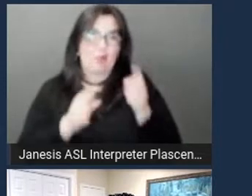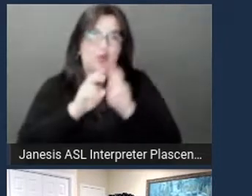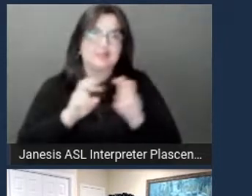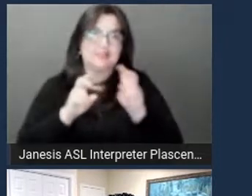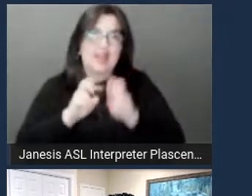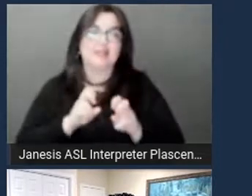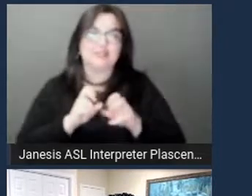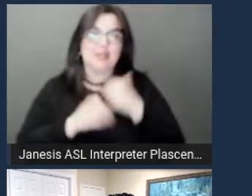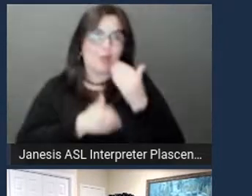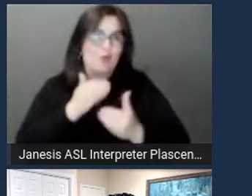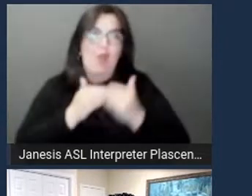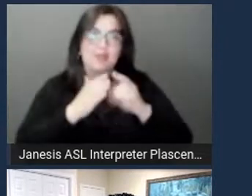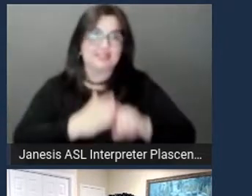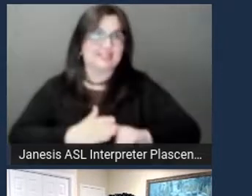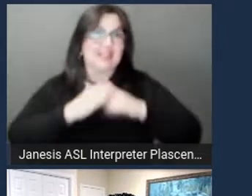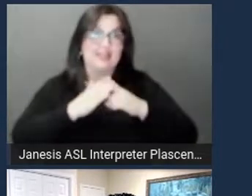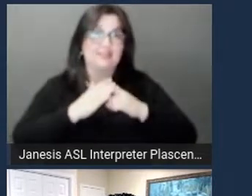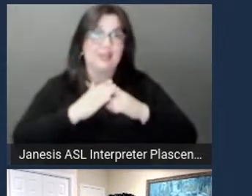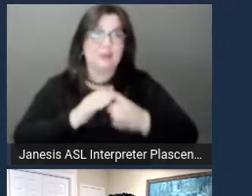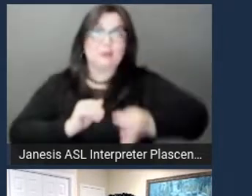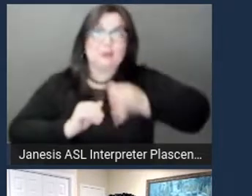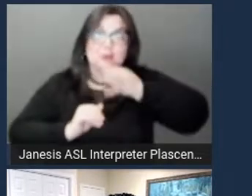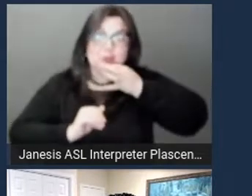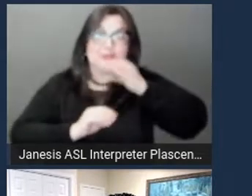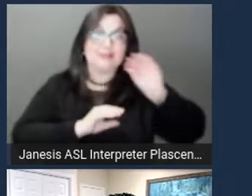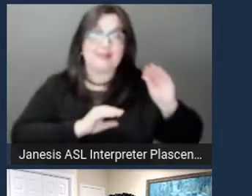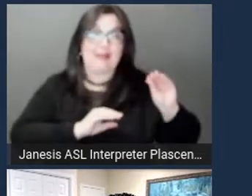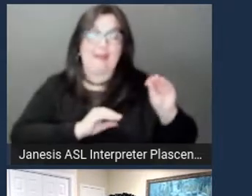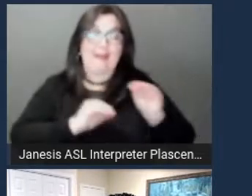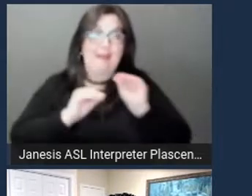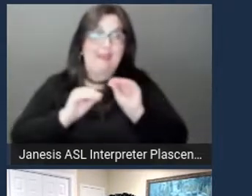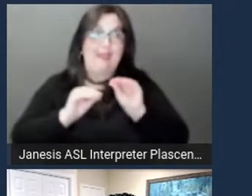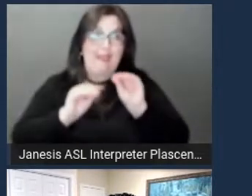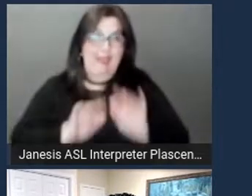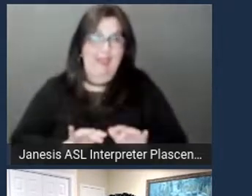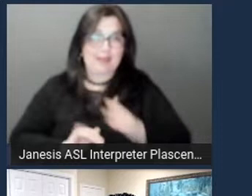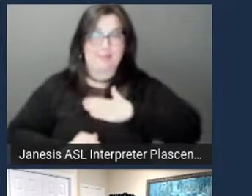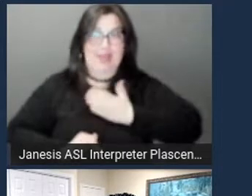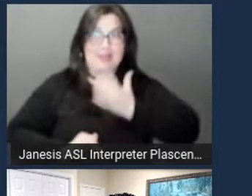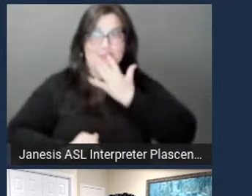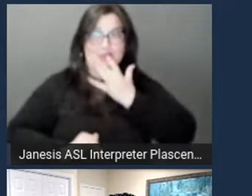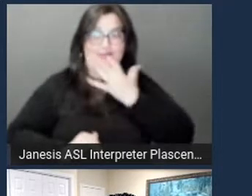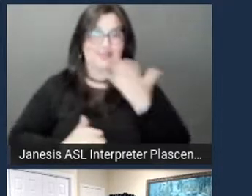just as soon as I add in my preferences. So, once Strategy Recommendation completes